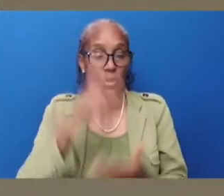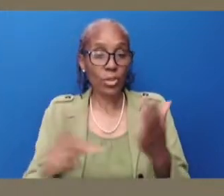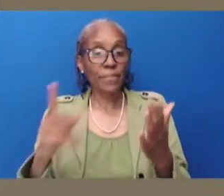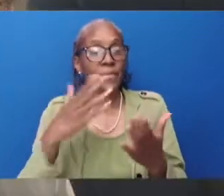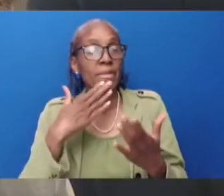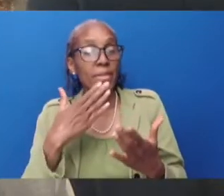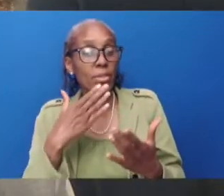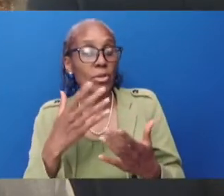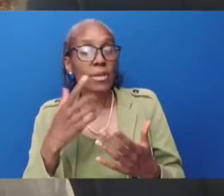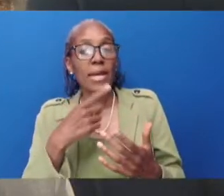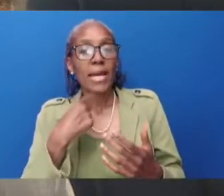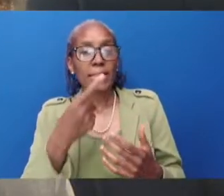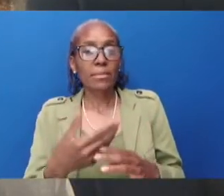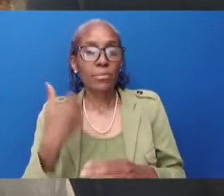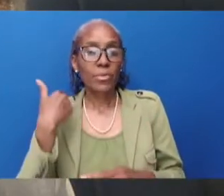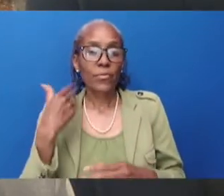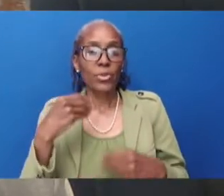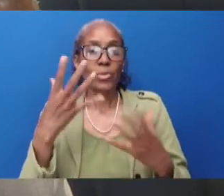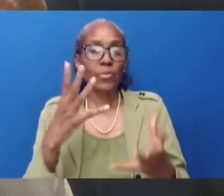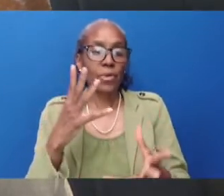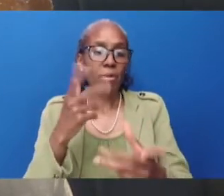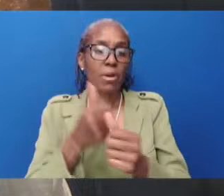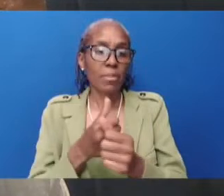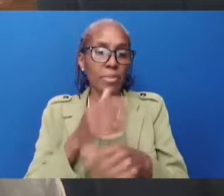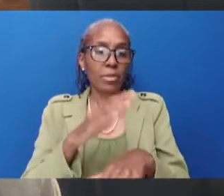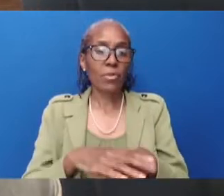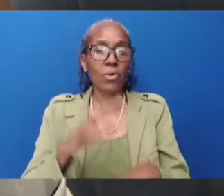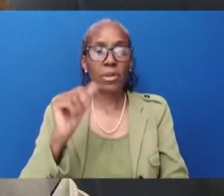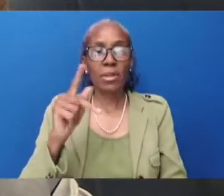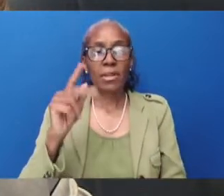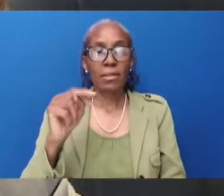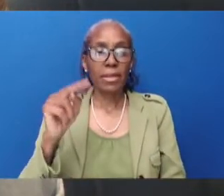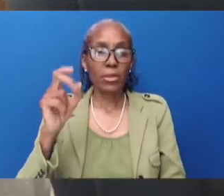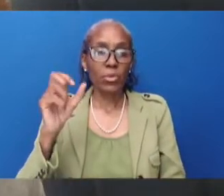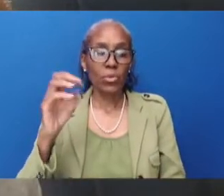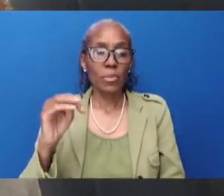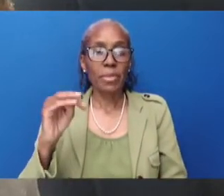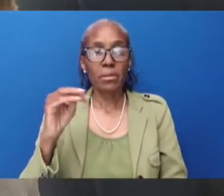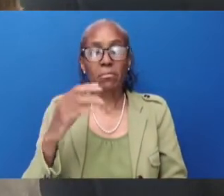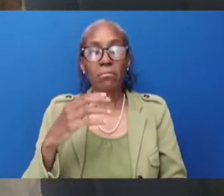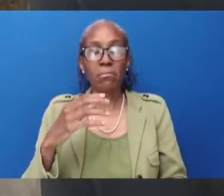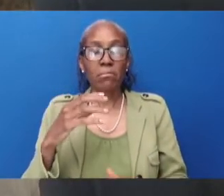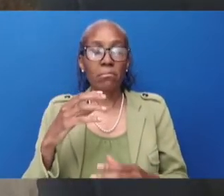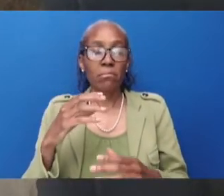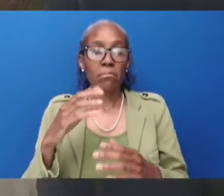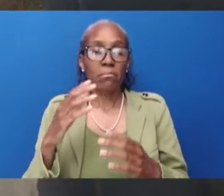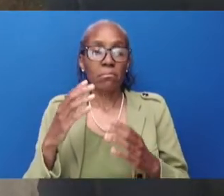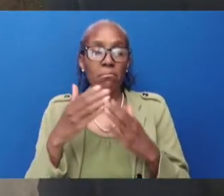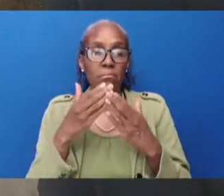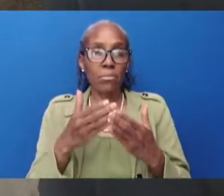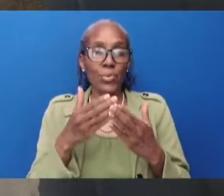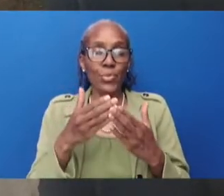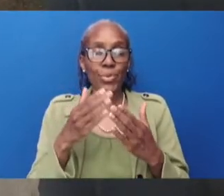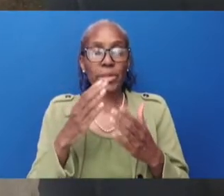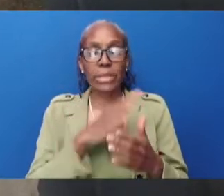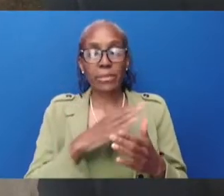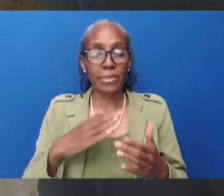THANK YOU, MR. CHAIRMAN. EARLIER TONIGHT I WAS ASKED TO